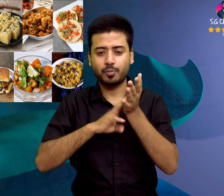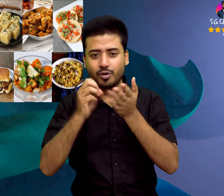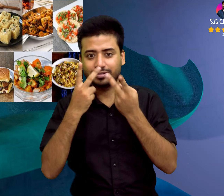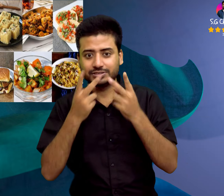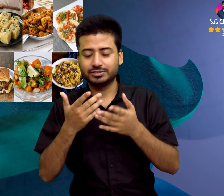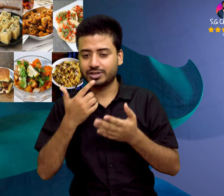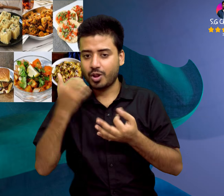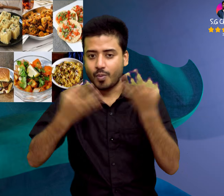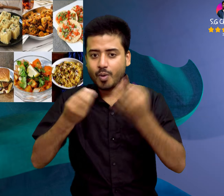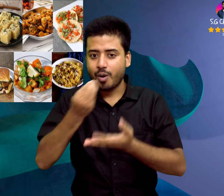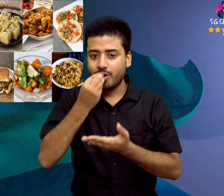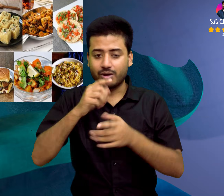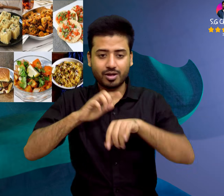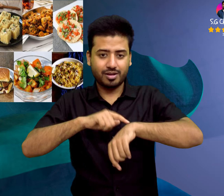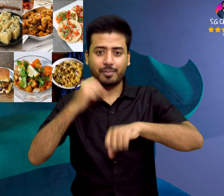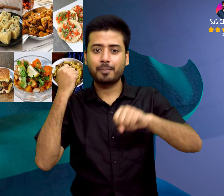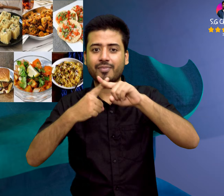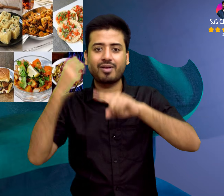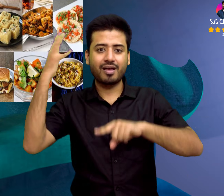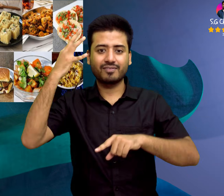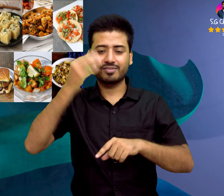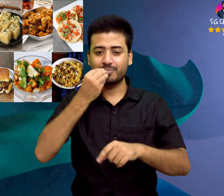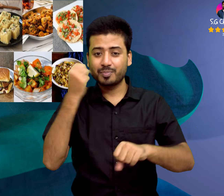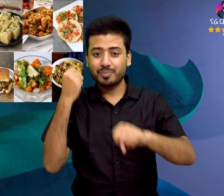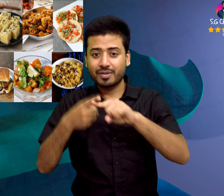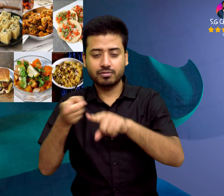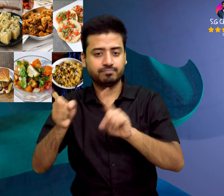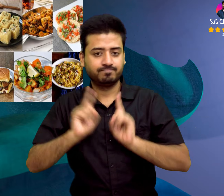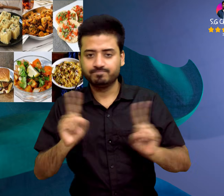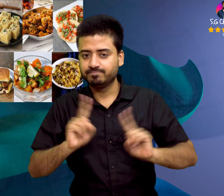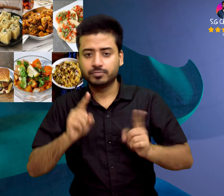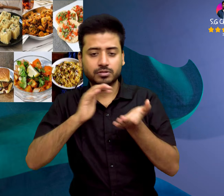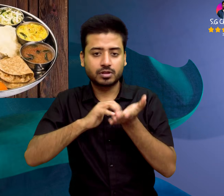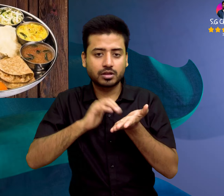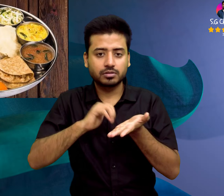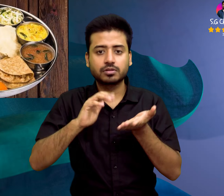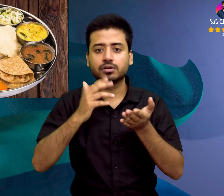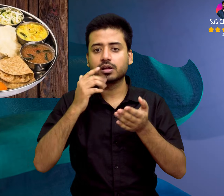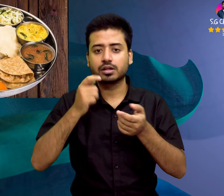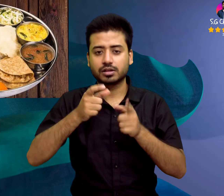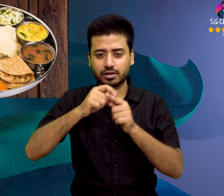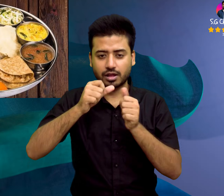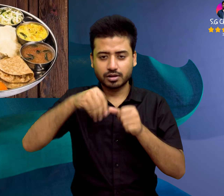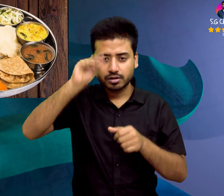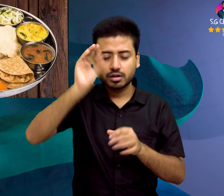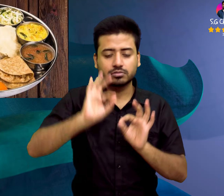fiber and monounsaturated fats. Fiber creates a physical matrix in the stomach that slows the